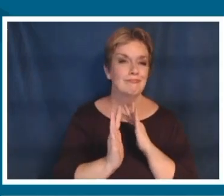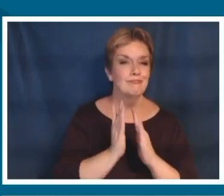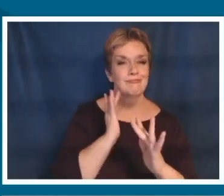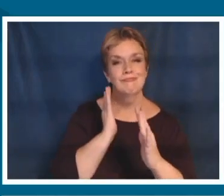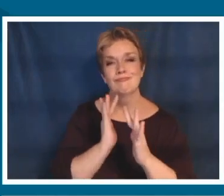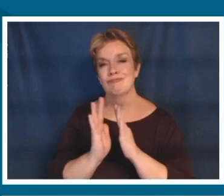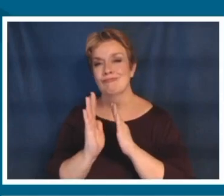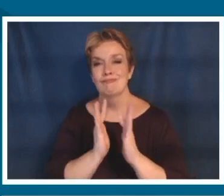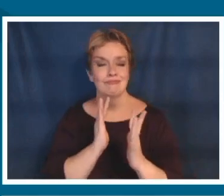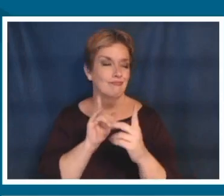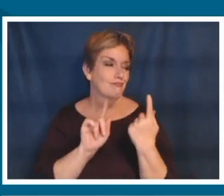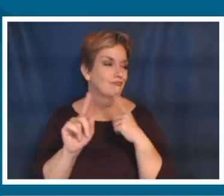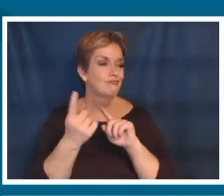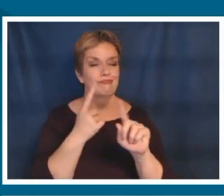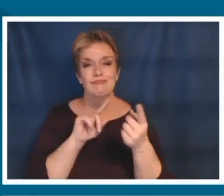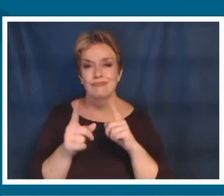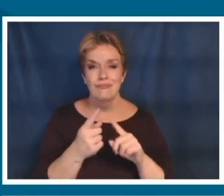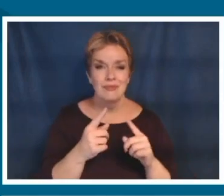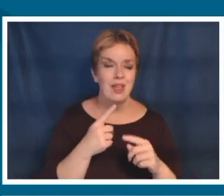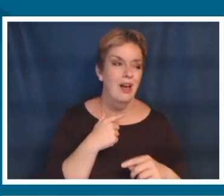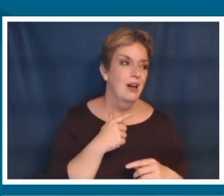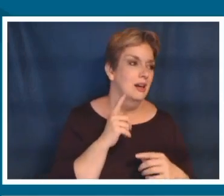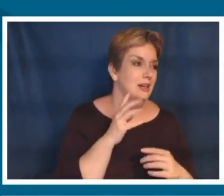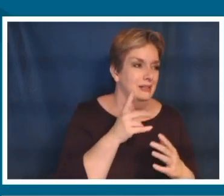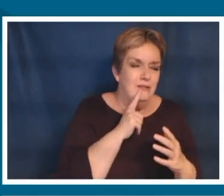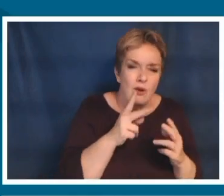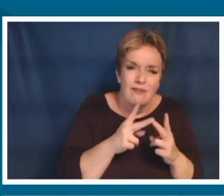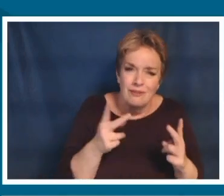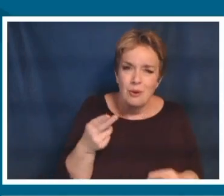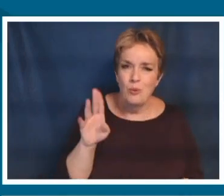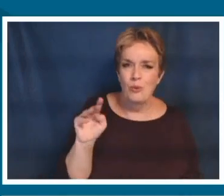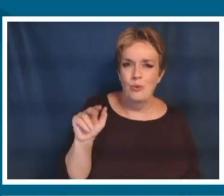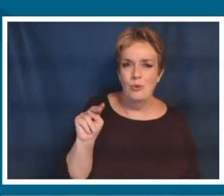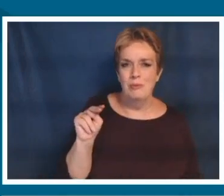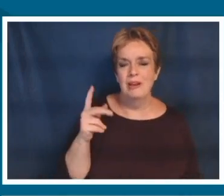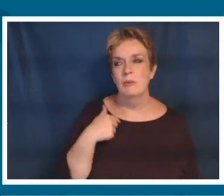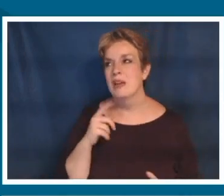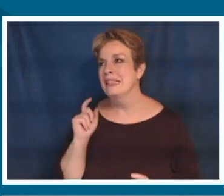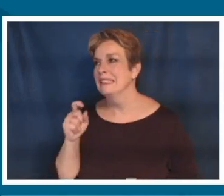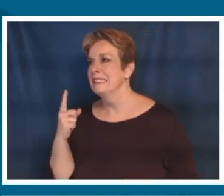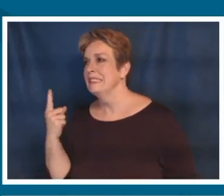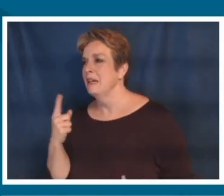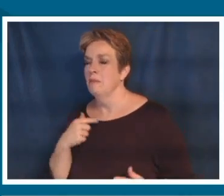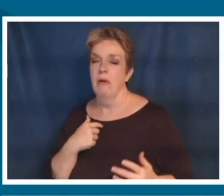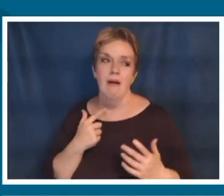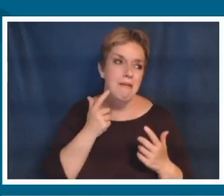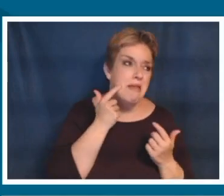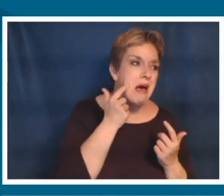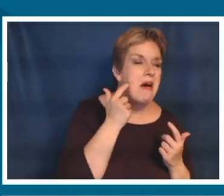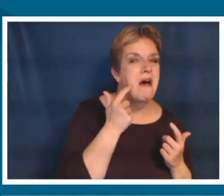all the things that people do um right where you're just going to get uh